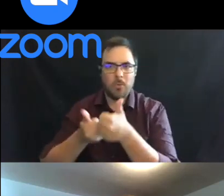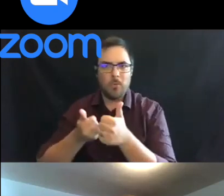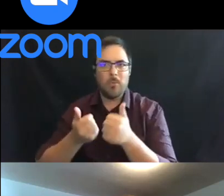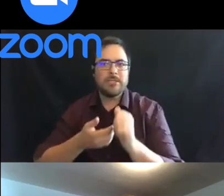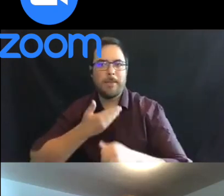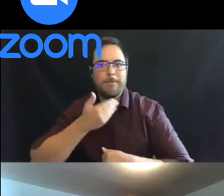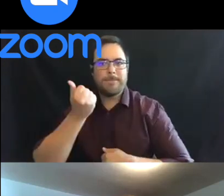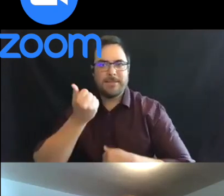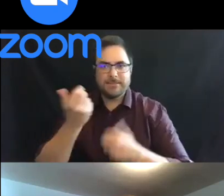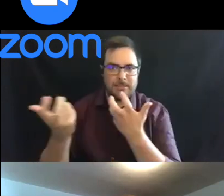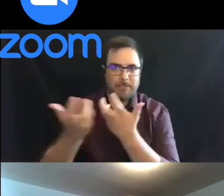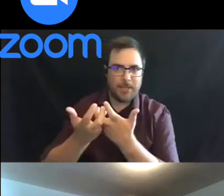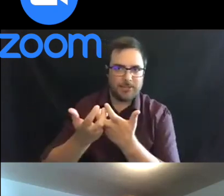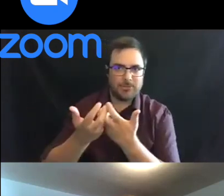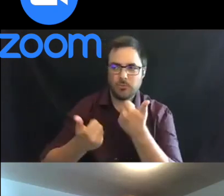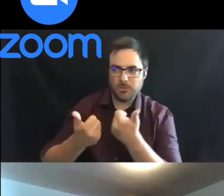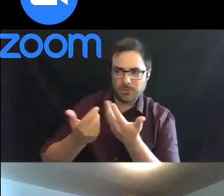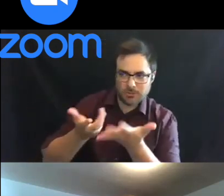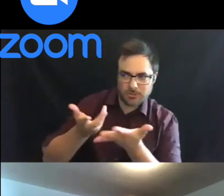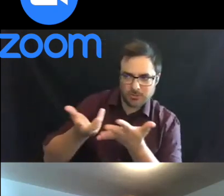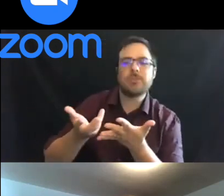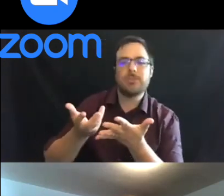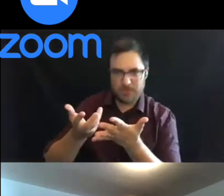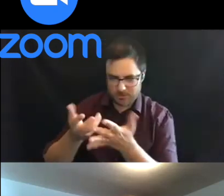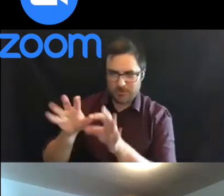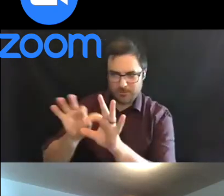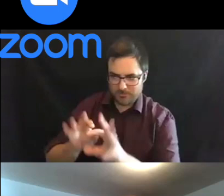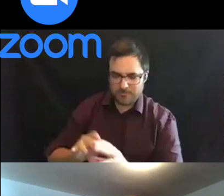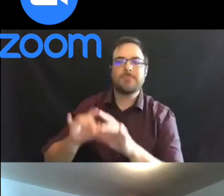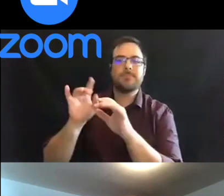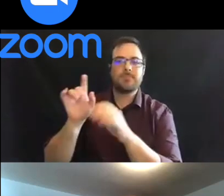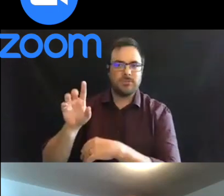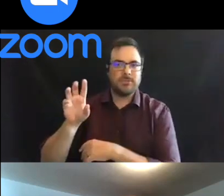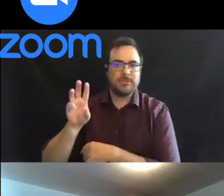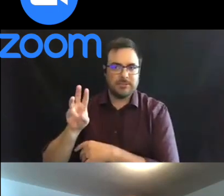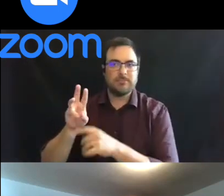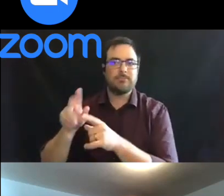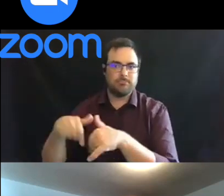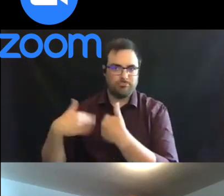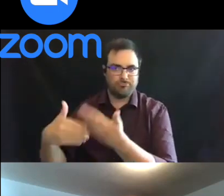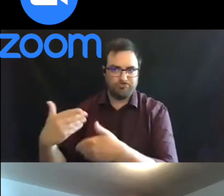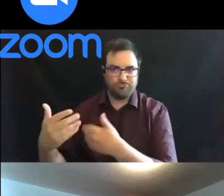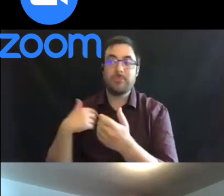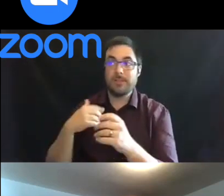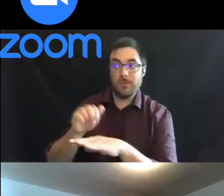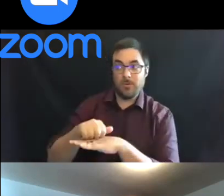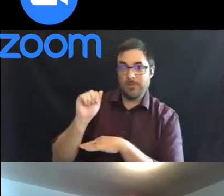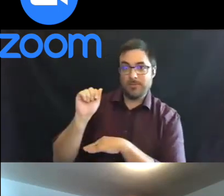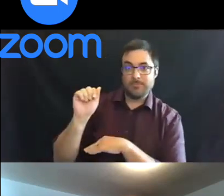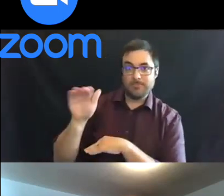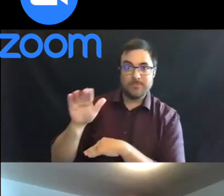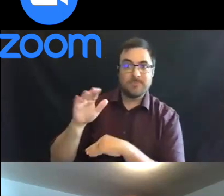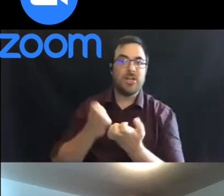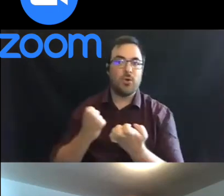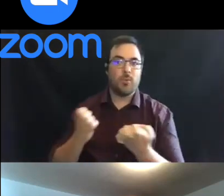match and then once they determine that we'll be sending out the the equipment. There is an